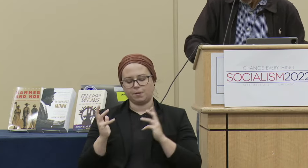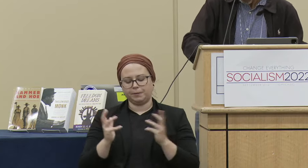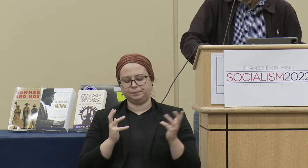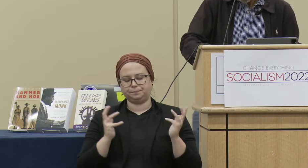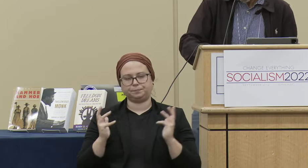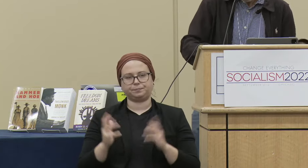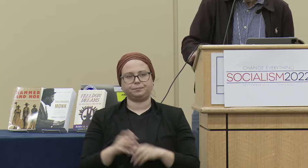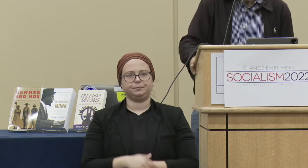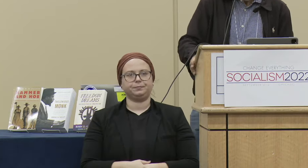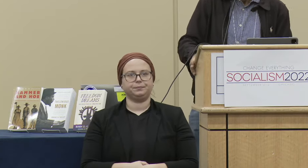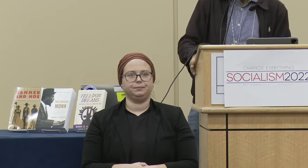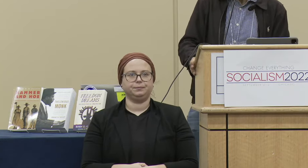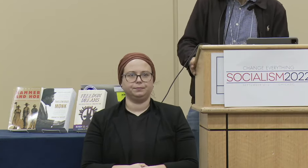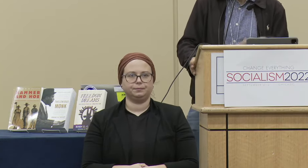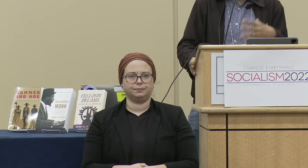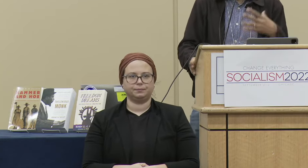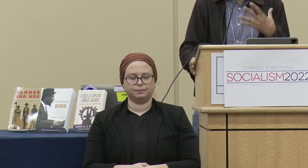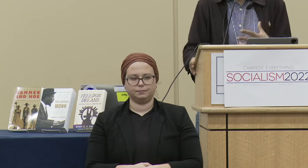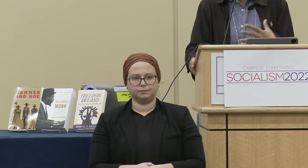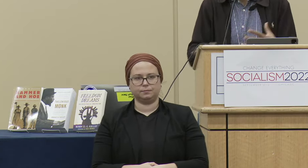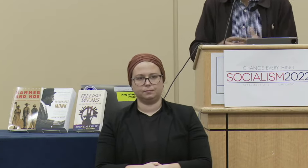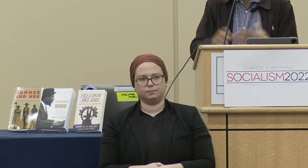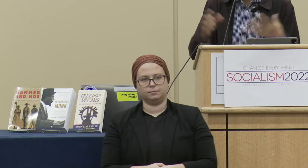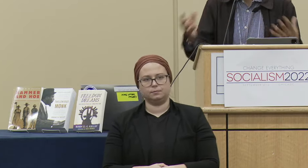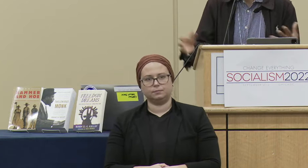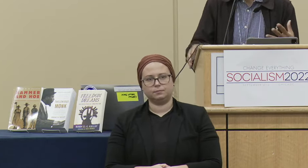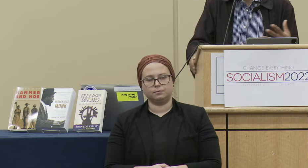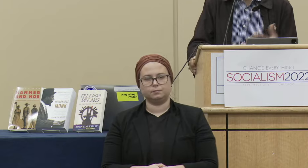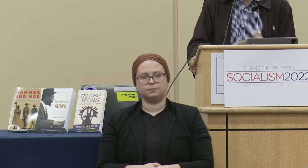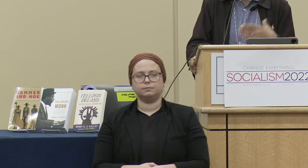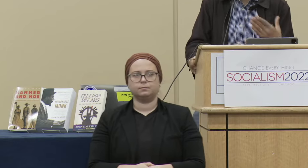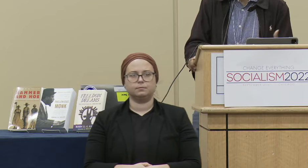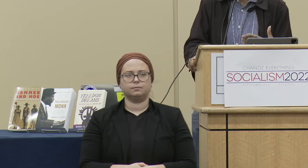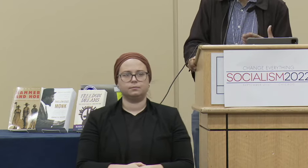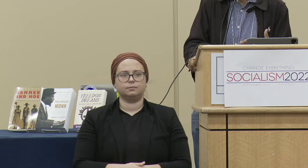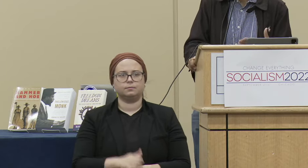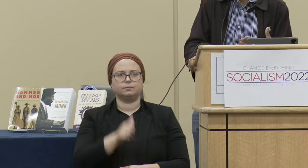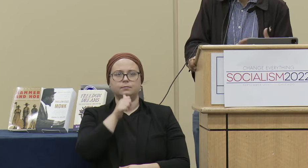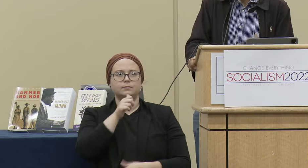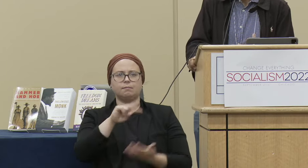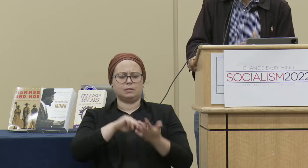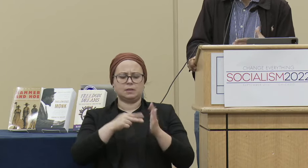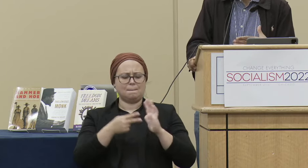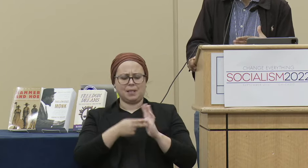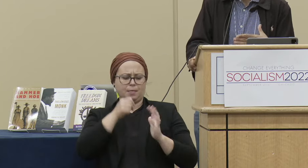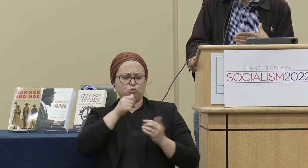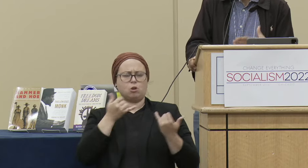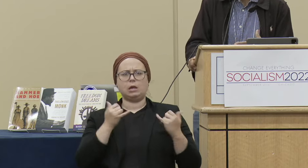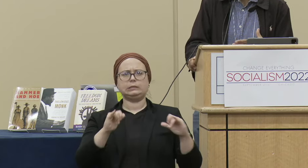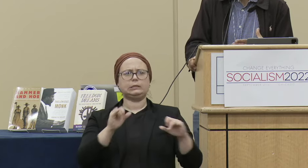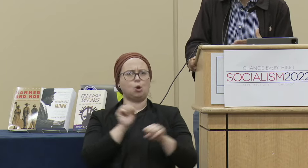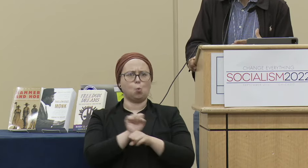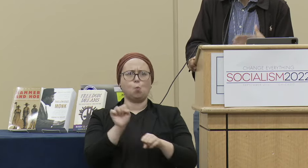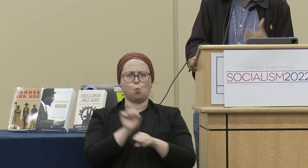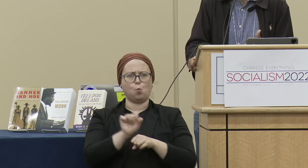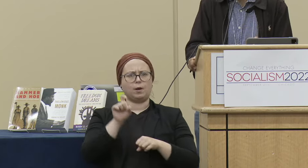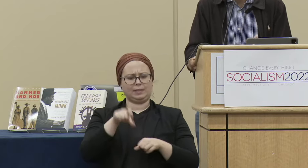in Chicago. I mean, brought it down . The police are gone, but